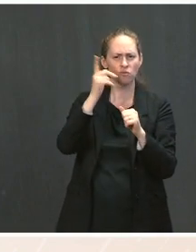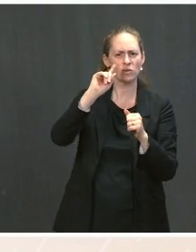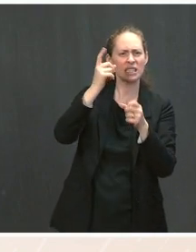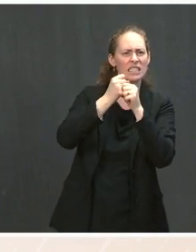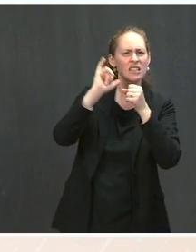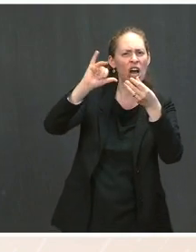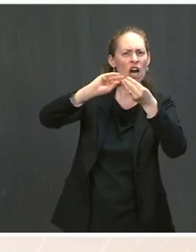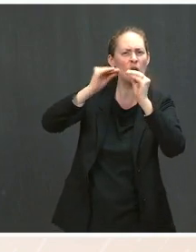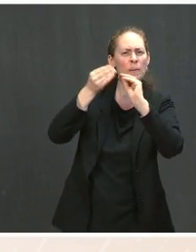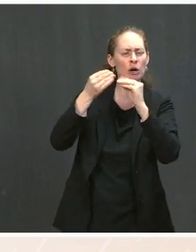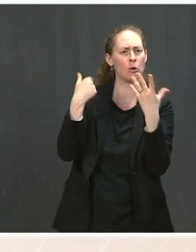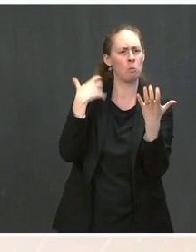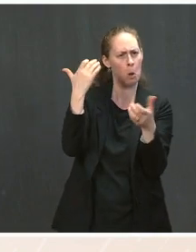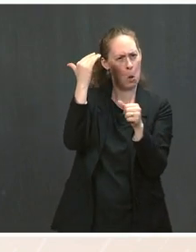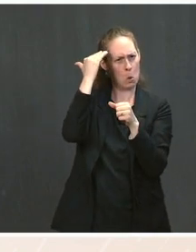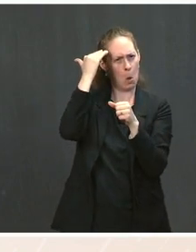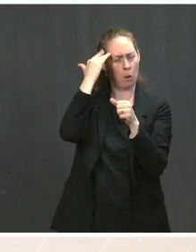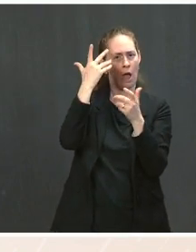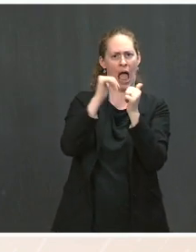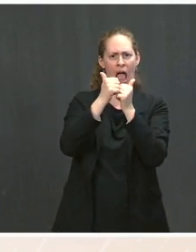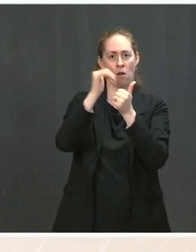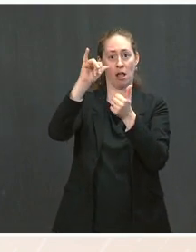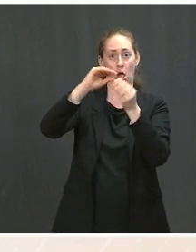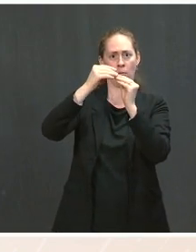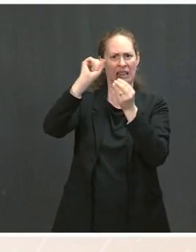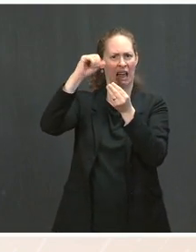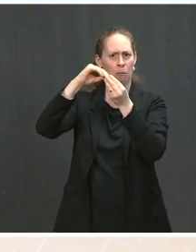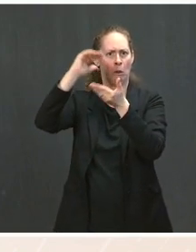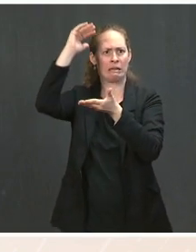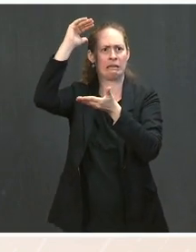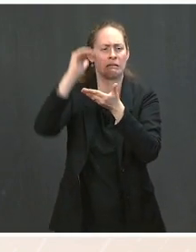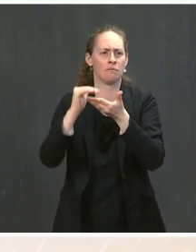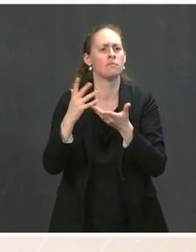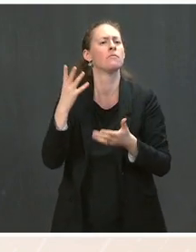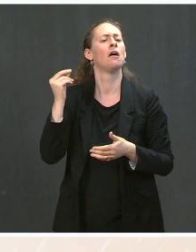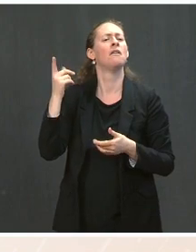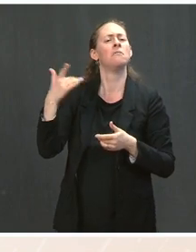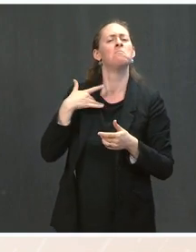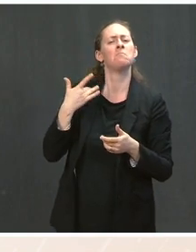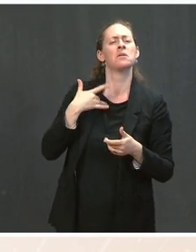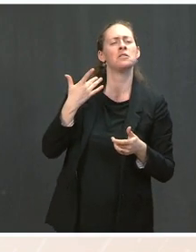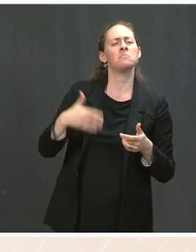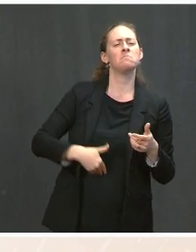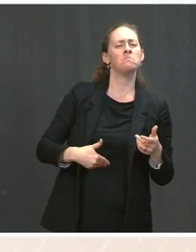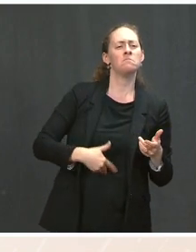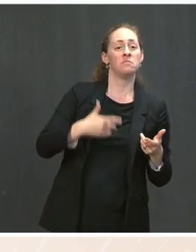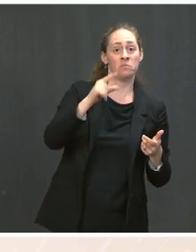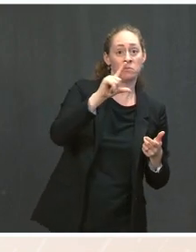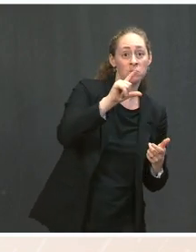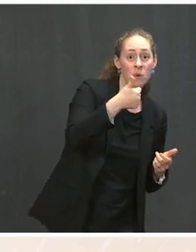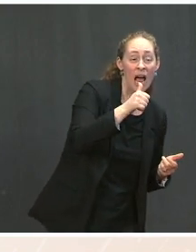What is your belief, in terms of how many tens of millions of Americans it is that will say no. Ms. Psaki: I don't have a new -- I don't have an assessment for --